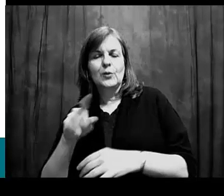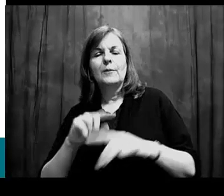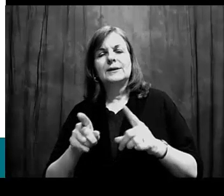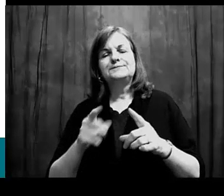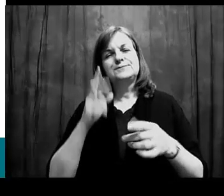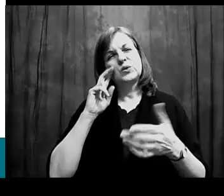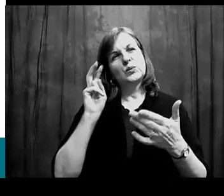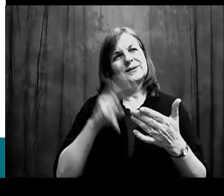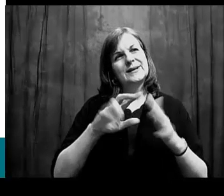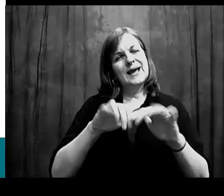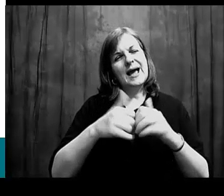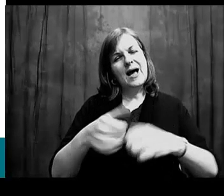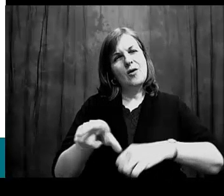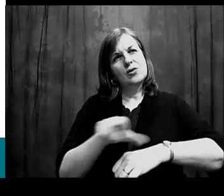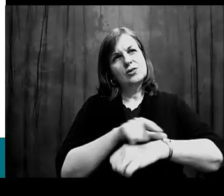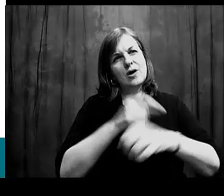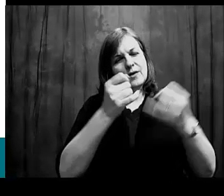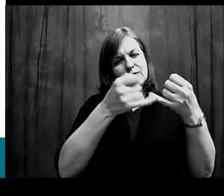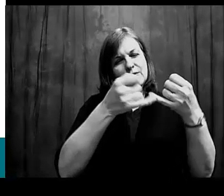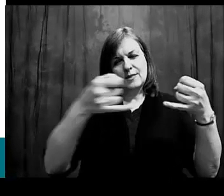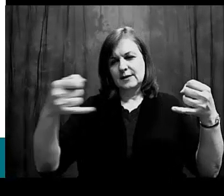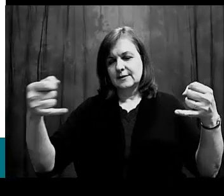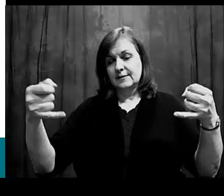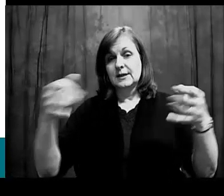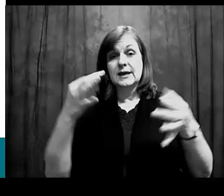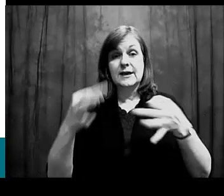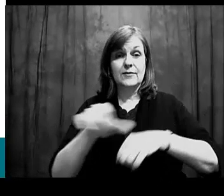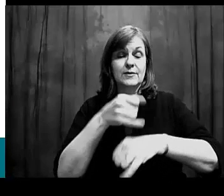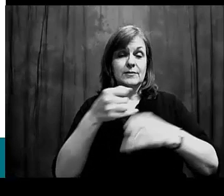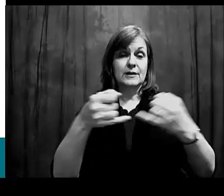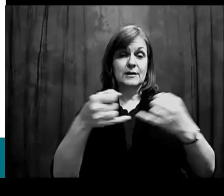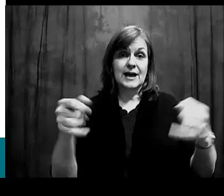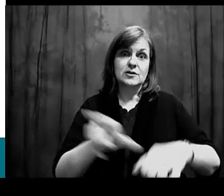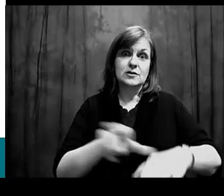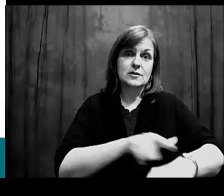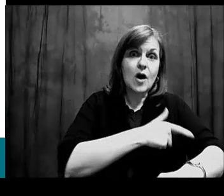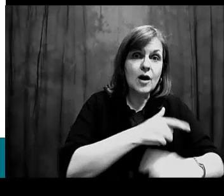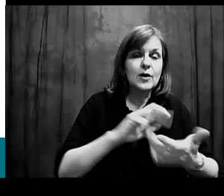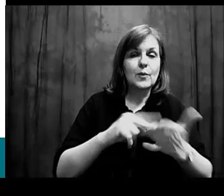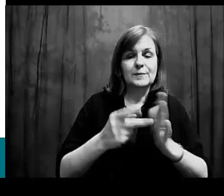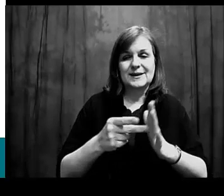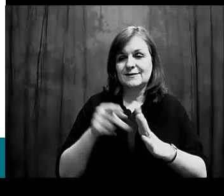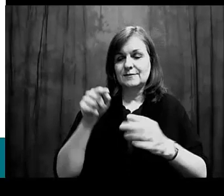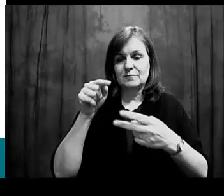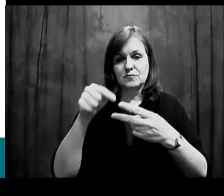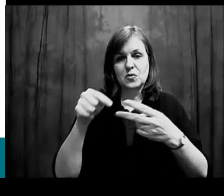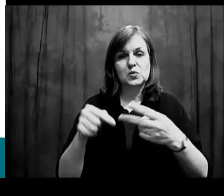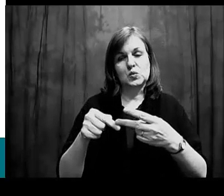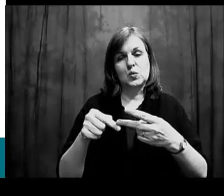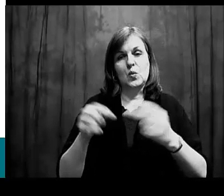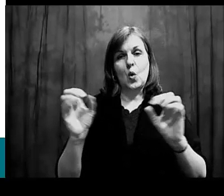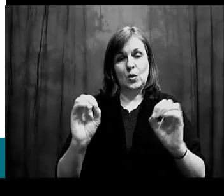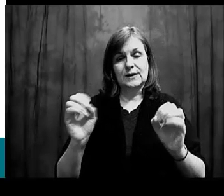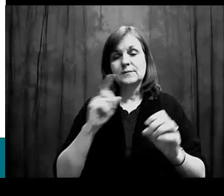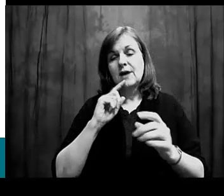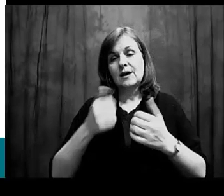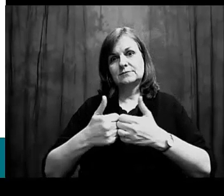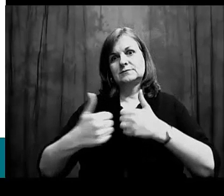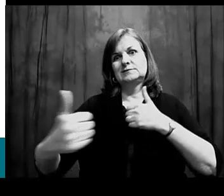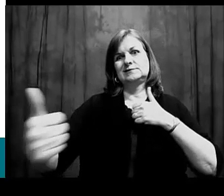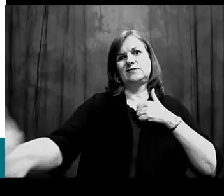we can look at how long these lines are -- the longer the lines the more distantly related the organisms so we see up here something